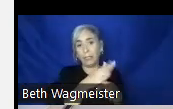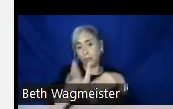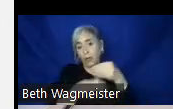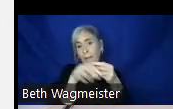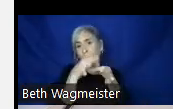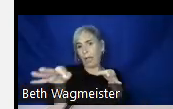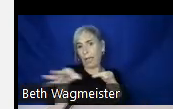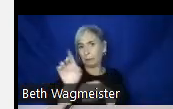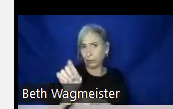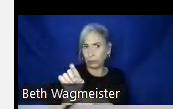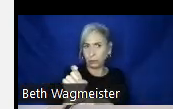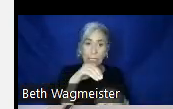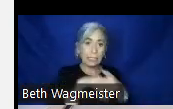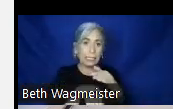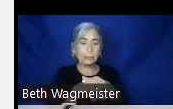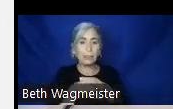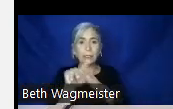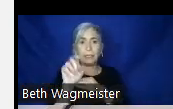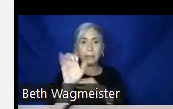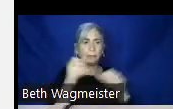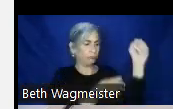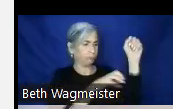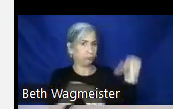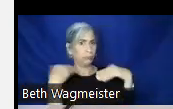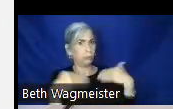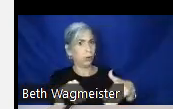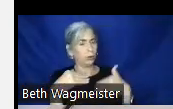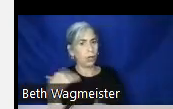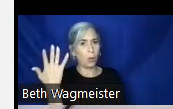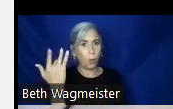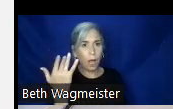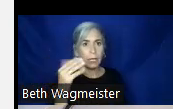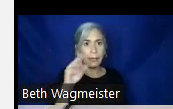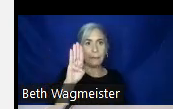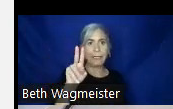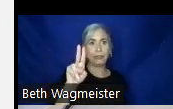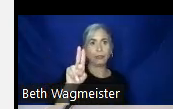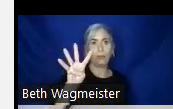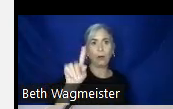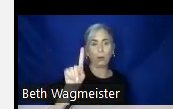Accessible templates can be super powerful as well to look for in CMS. So accessible templates